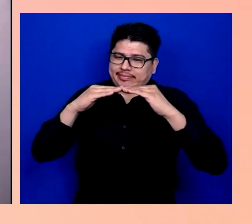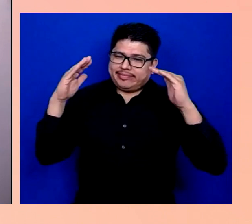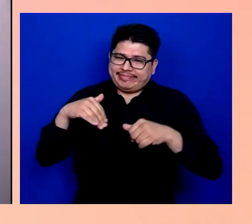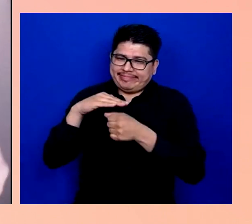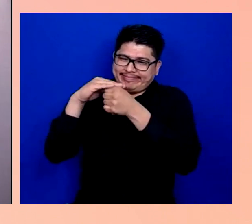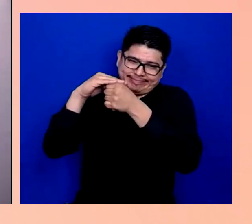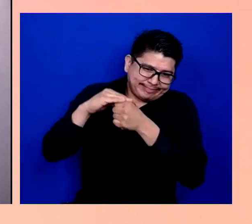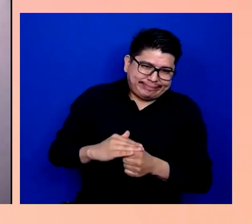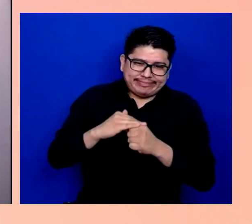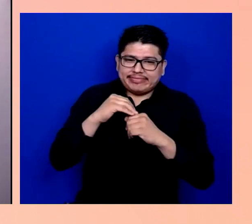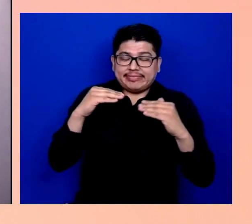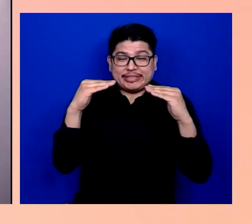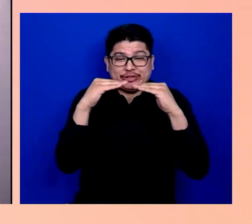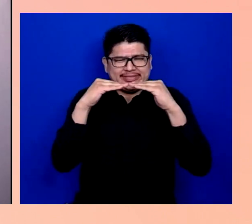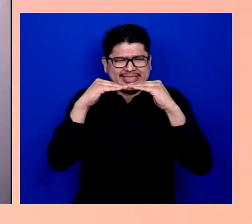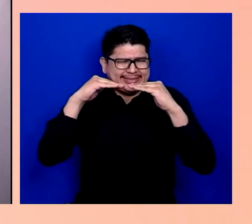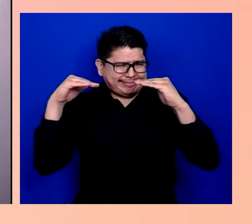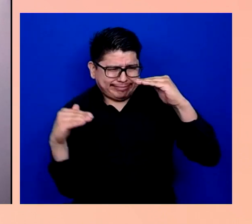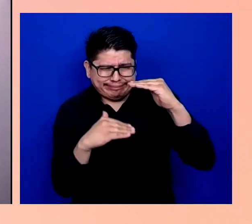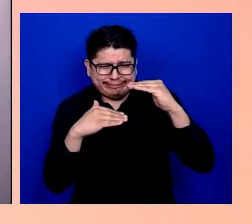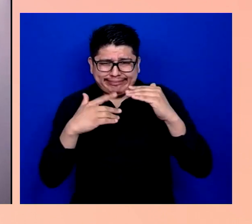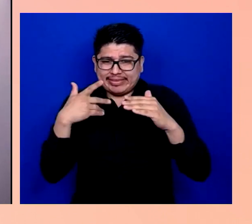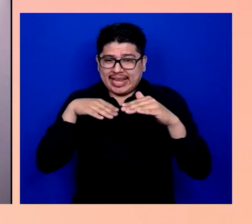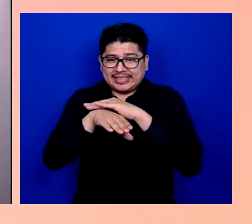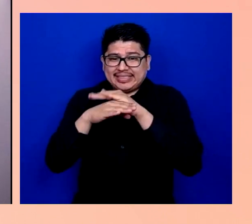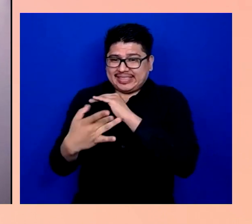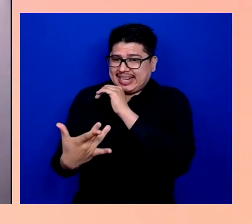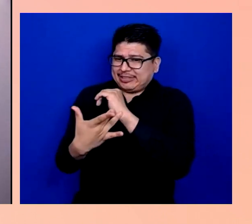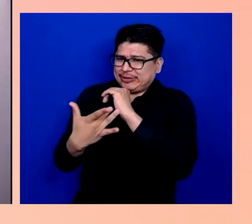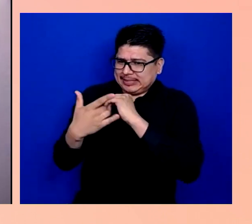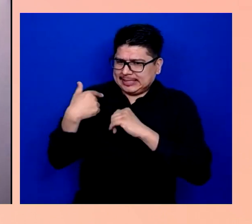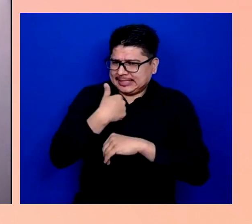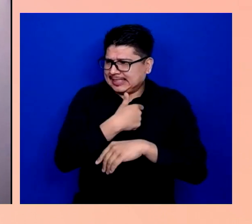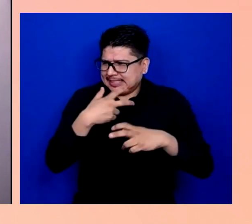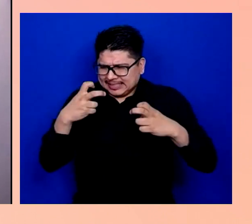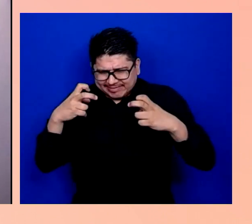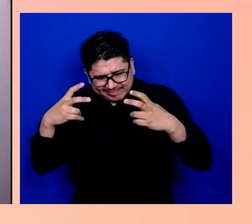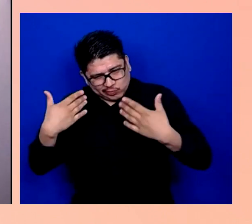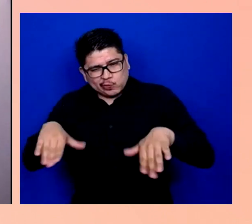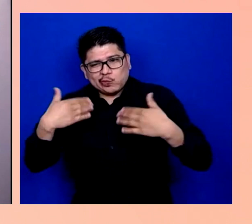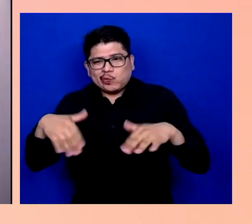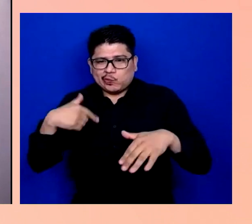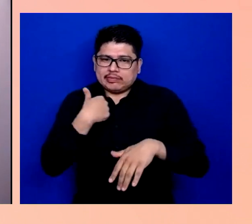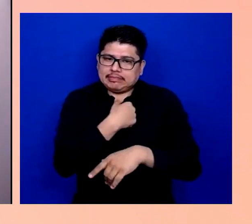We're placing these very ableist societal norms on them where we're